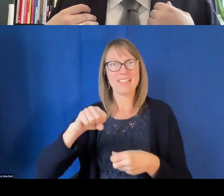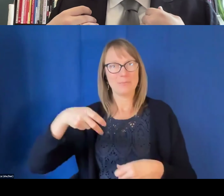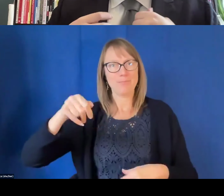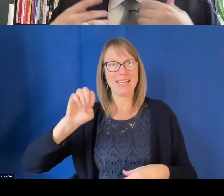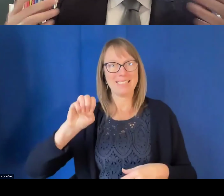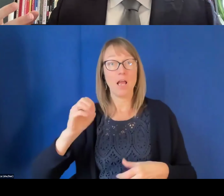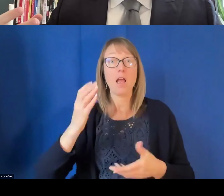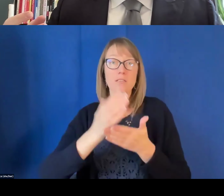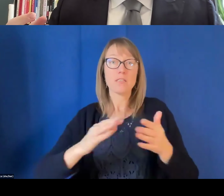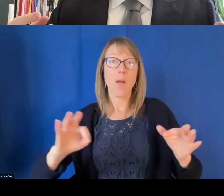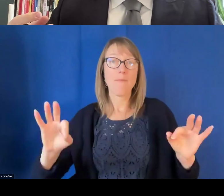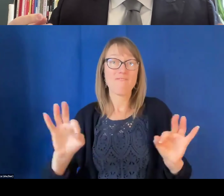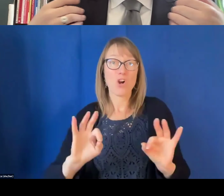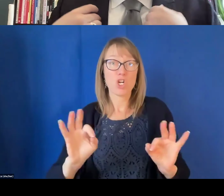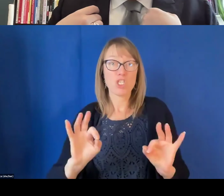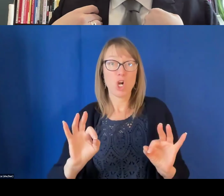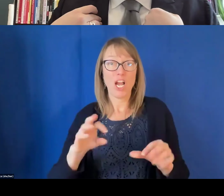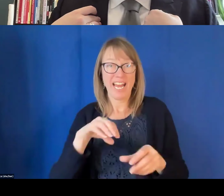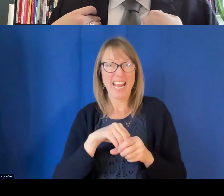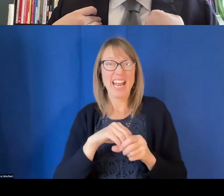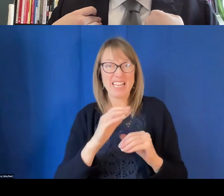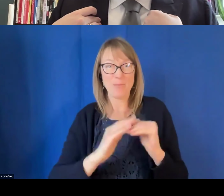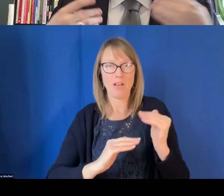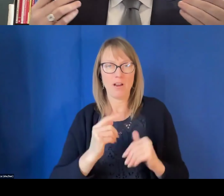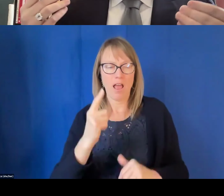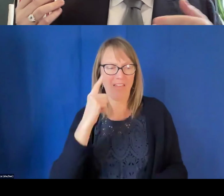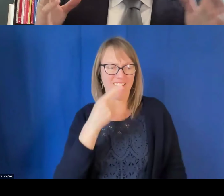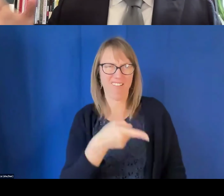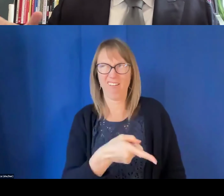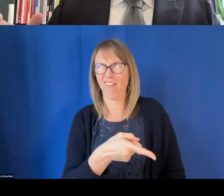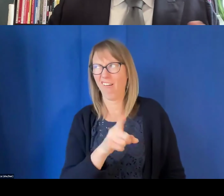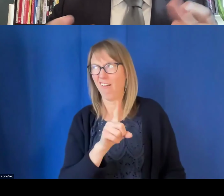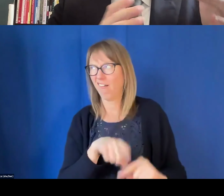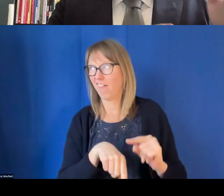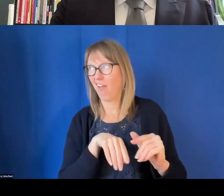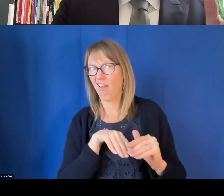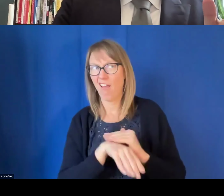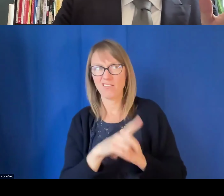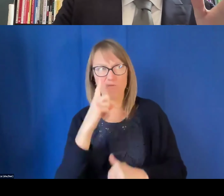that I personally really find inaccessible for myself and do not like. But that's okay because there are other pieces